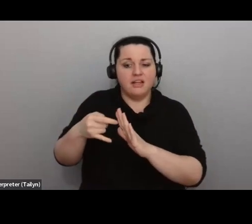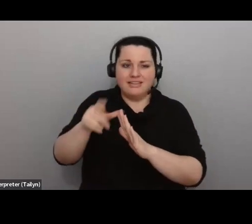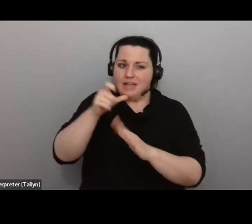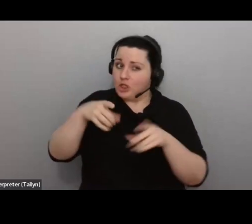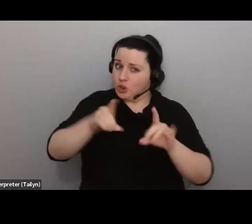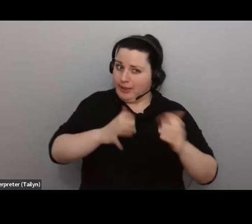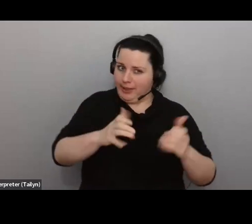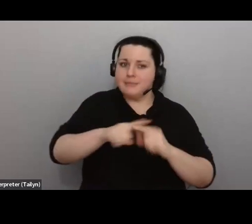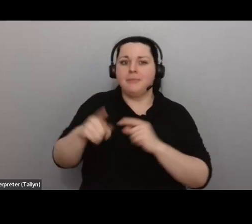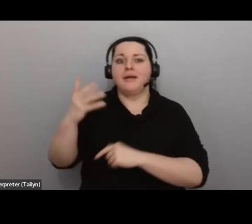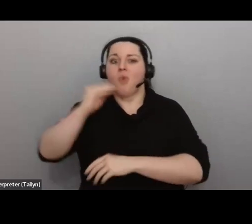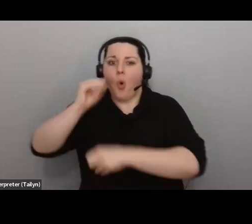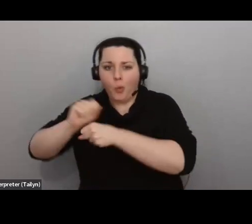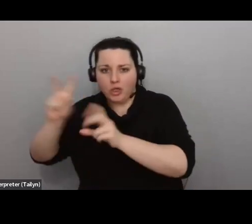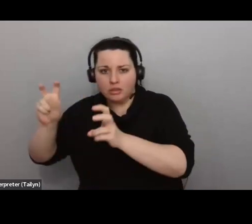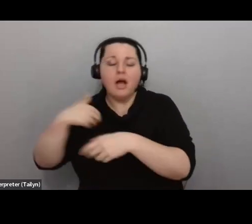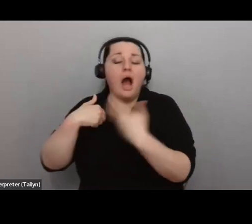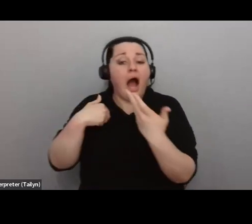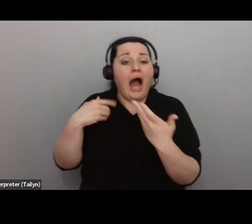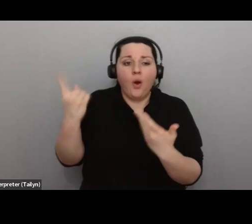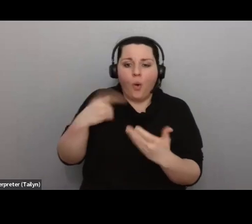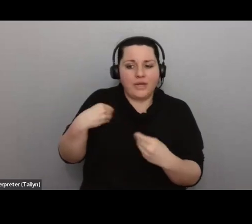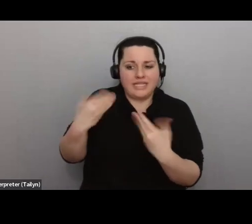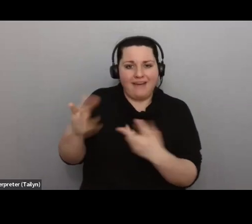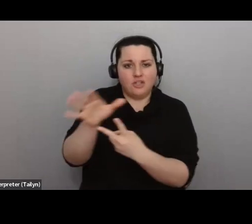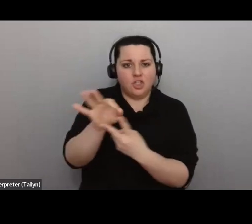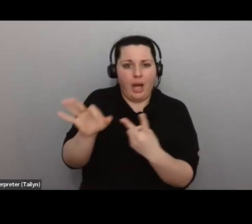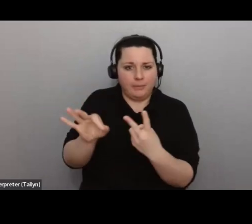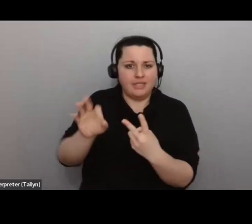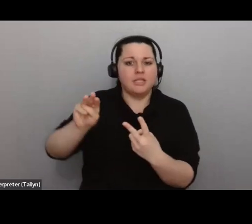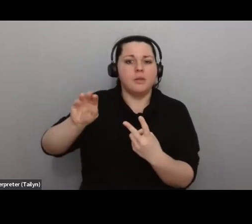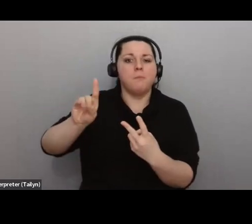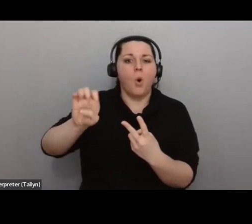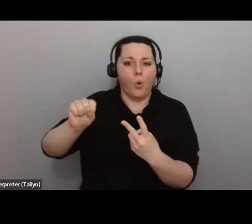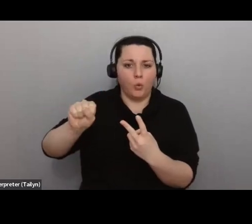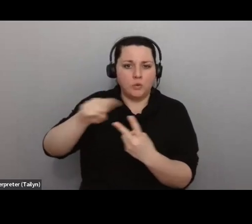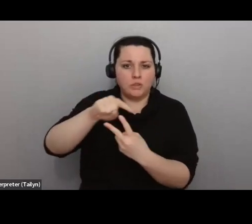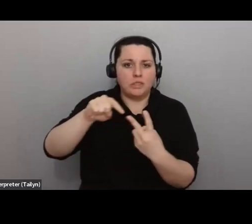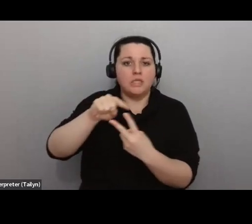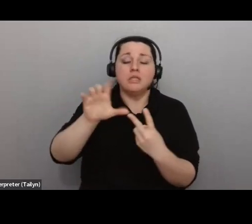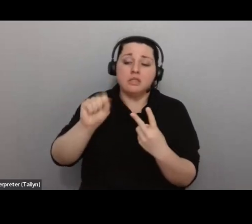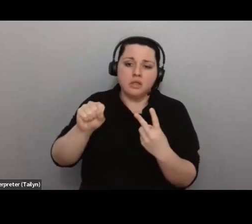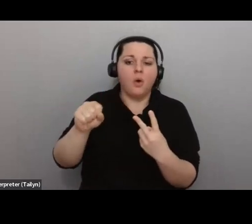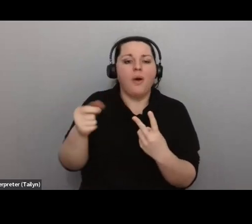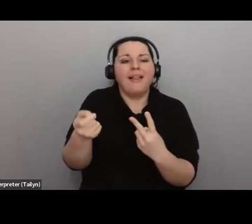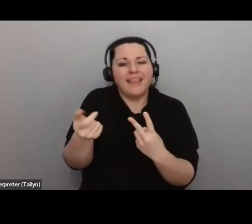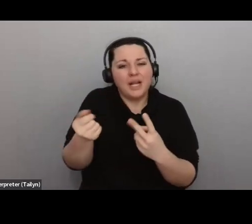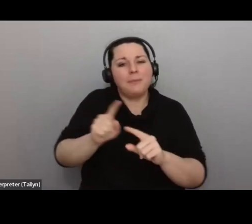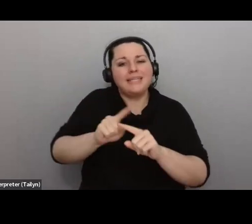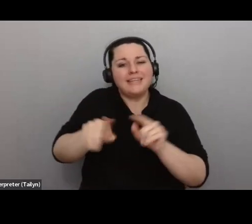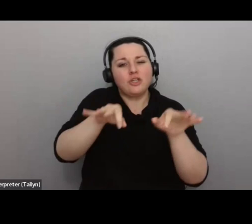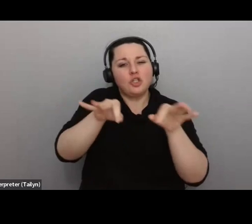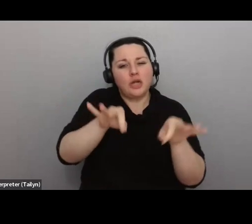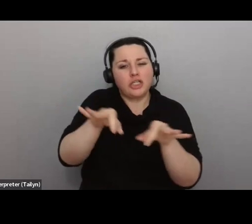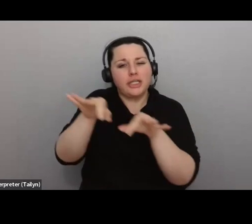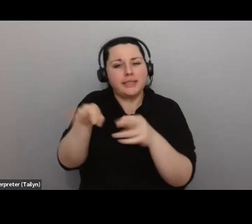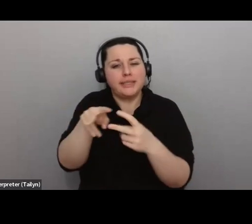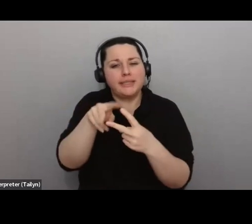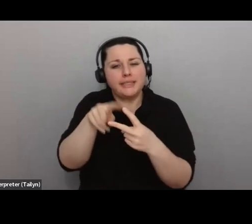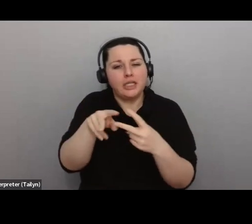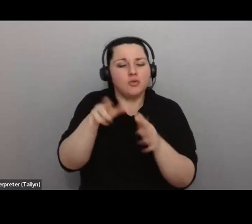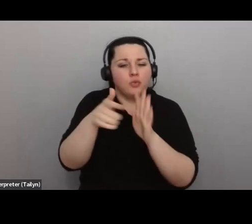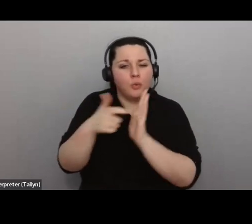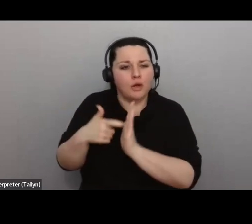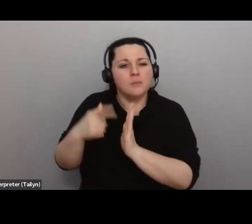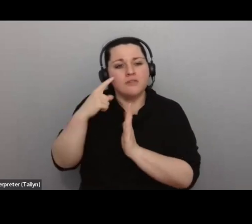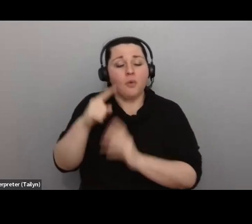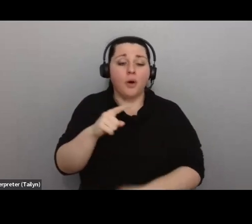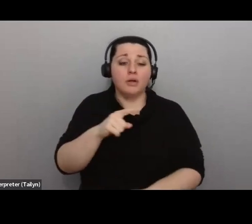Colleen: I always give them the choice of modality. So I give like slightly different instructions and slightly different requirements for a spoken versus